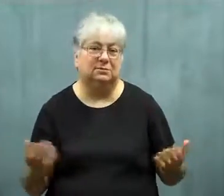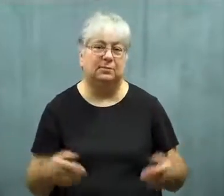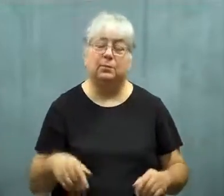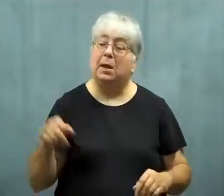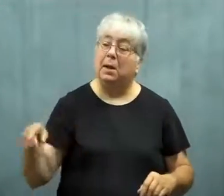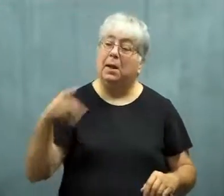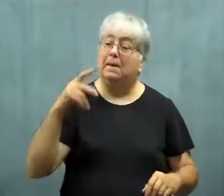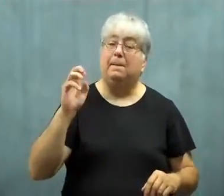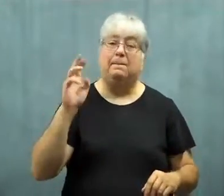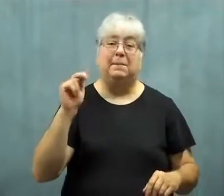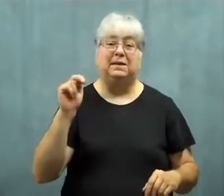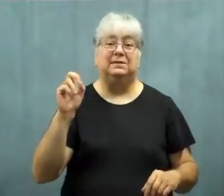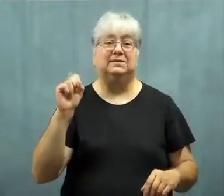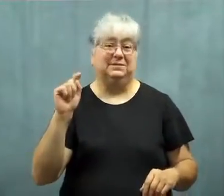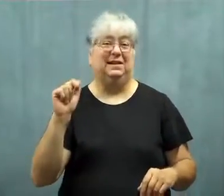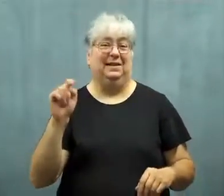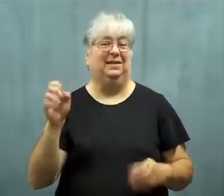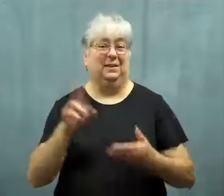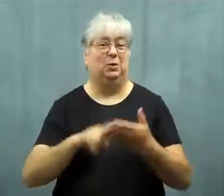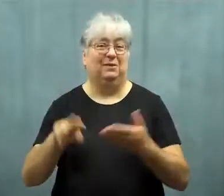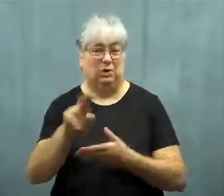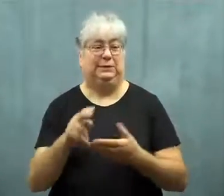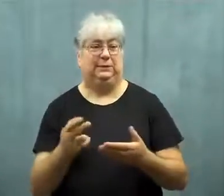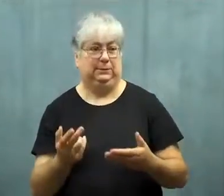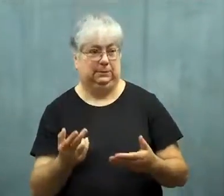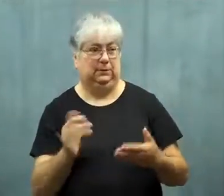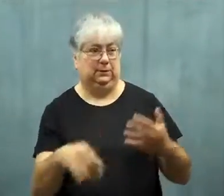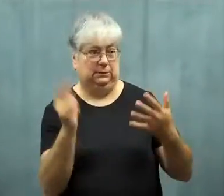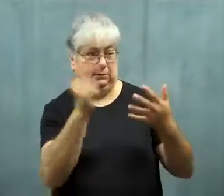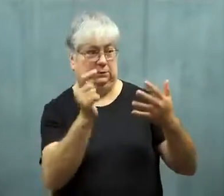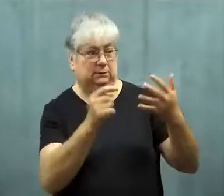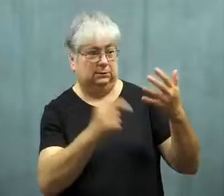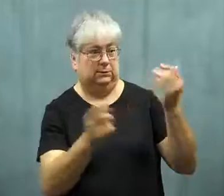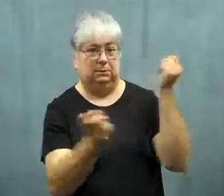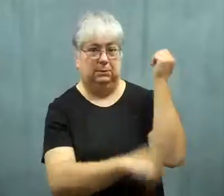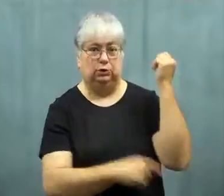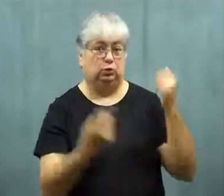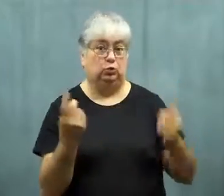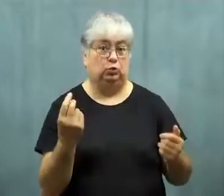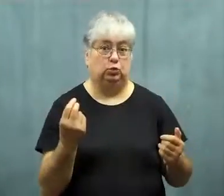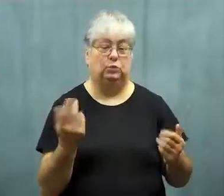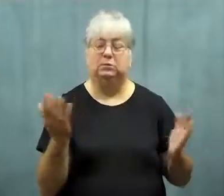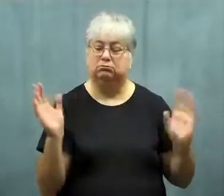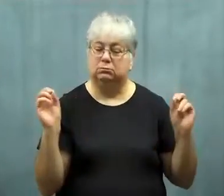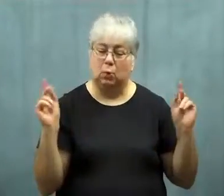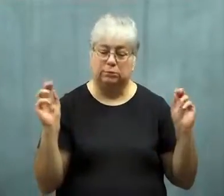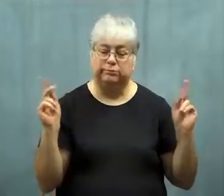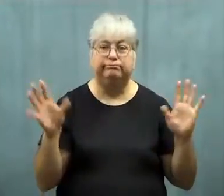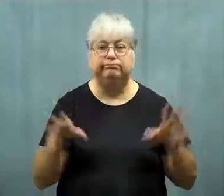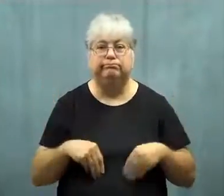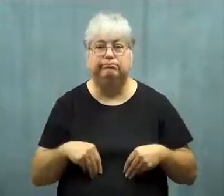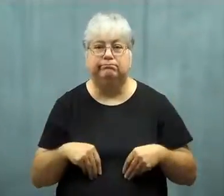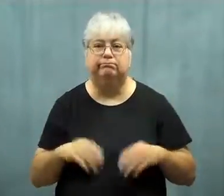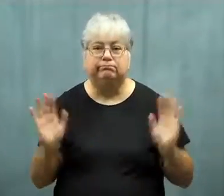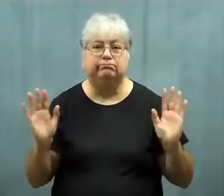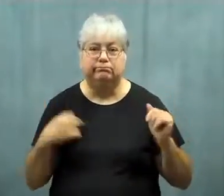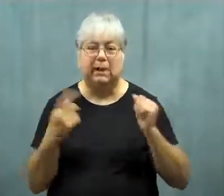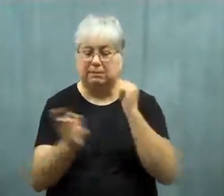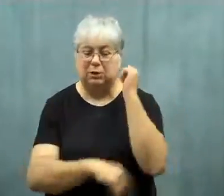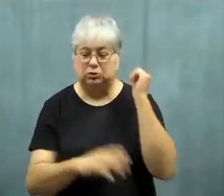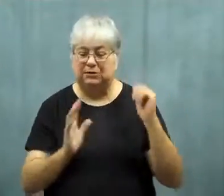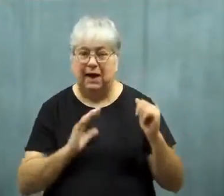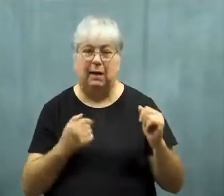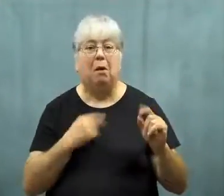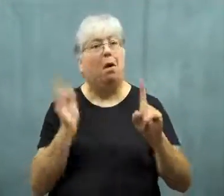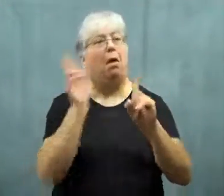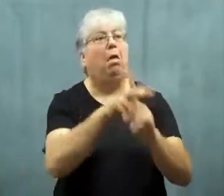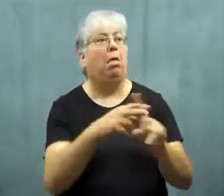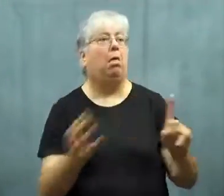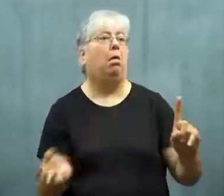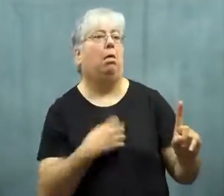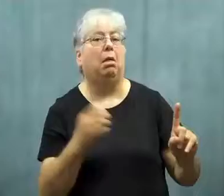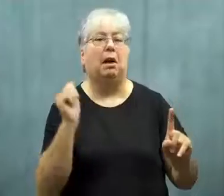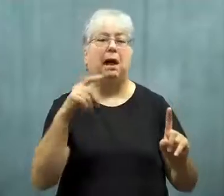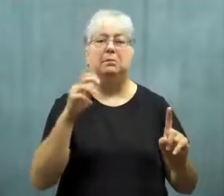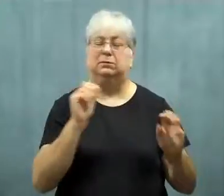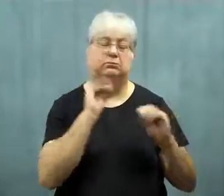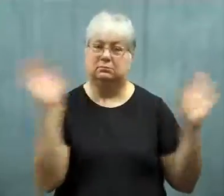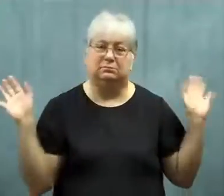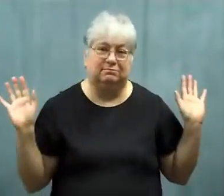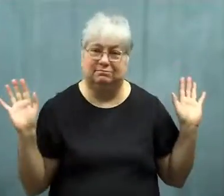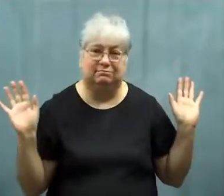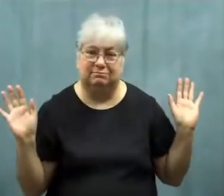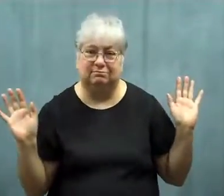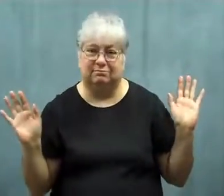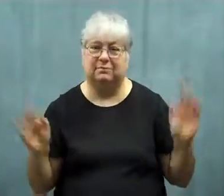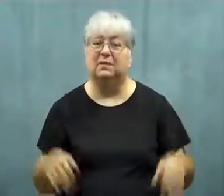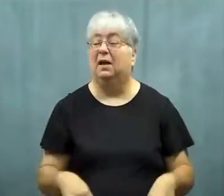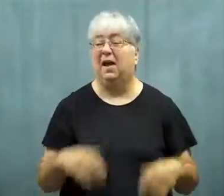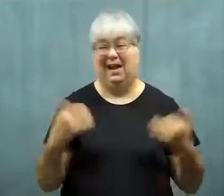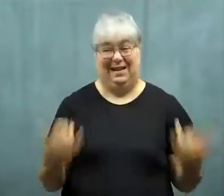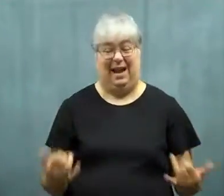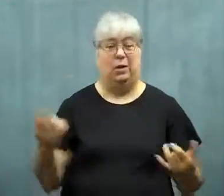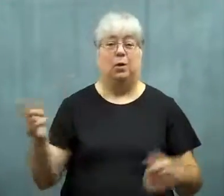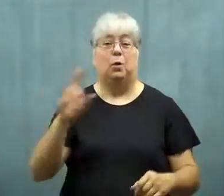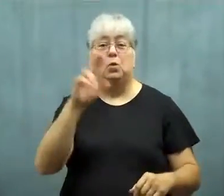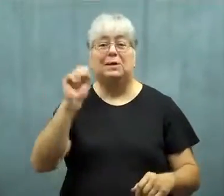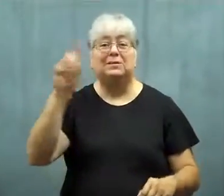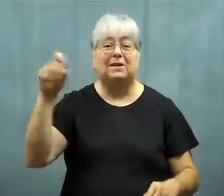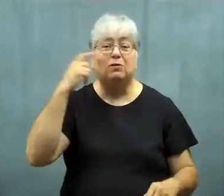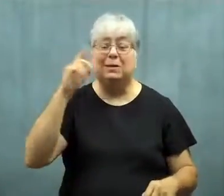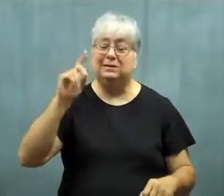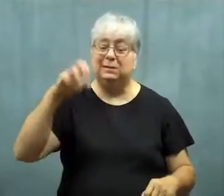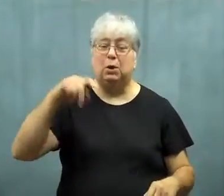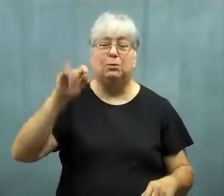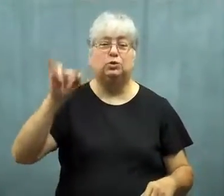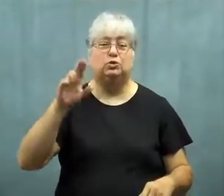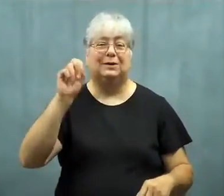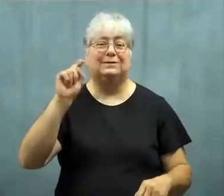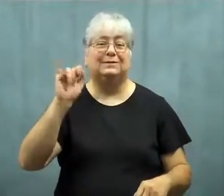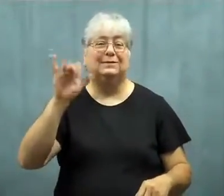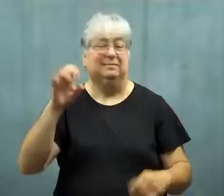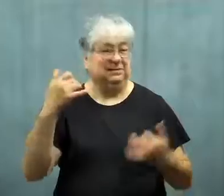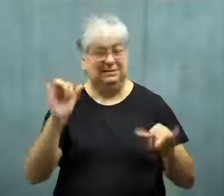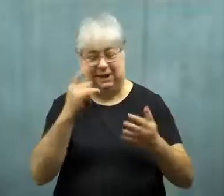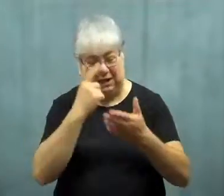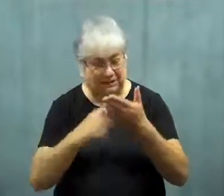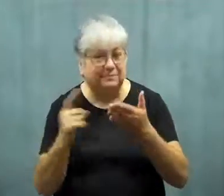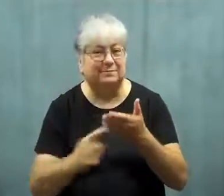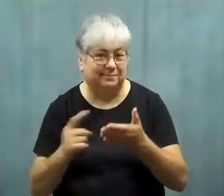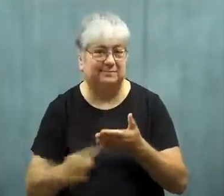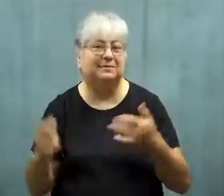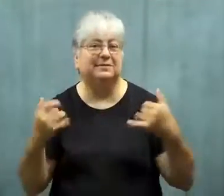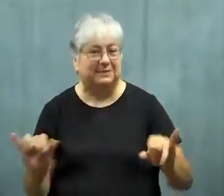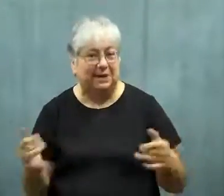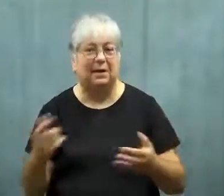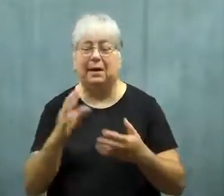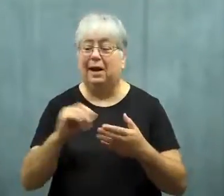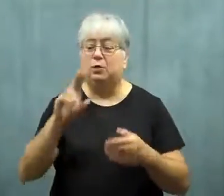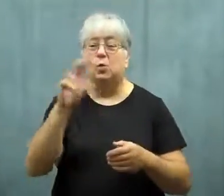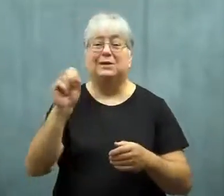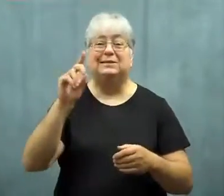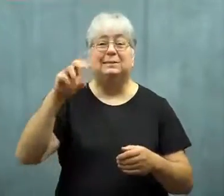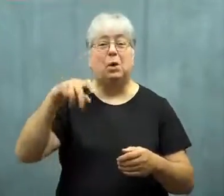Penn State accepted the penalties imposed. It will not appeal.